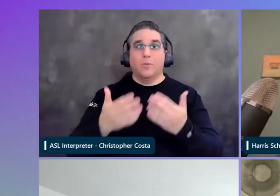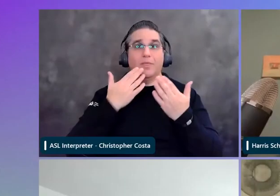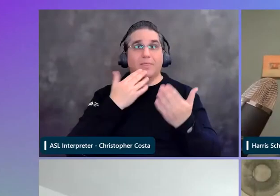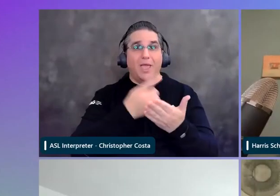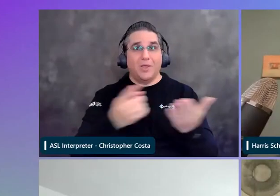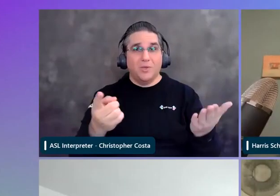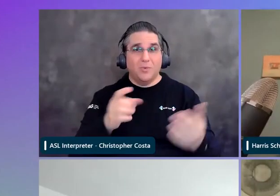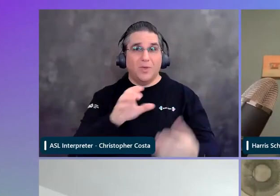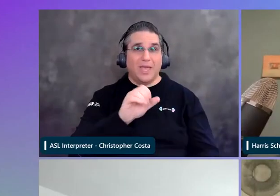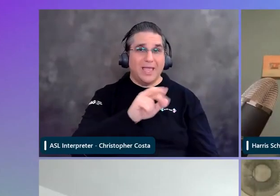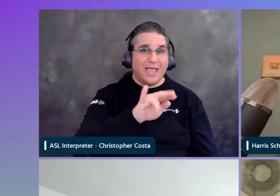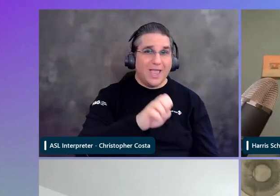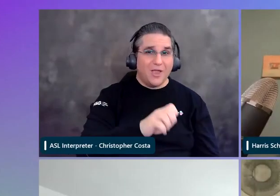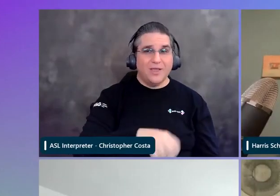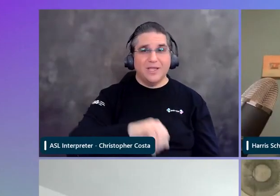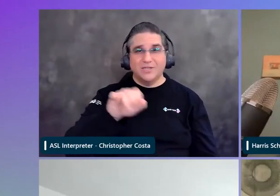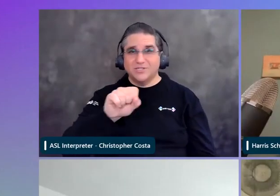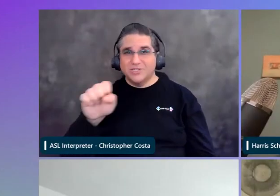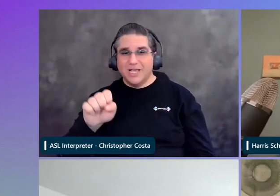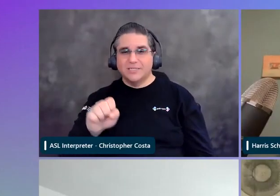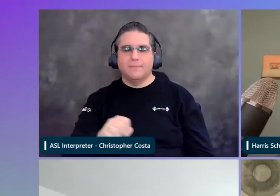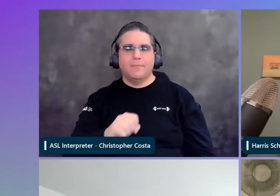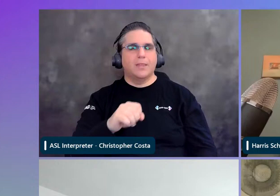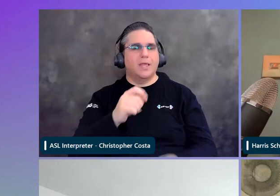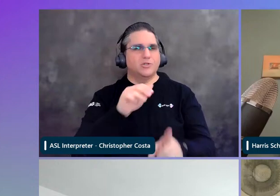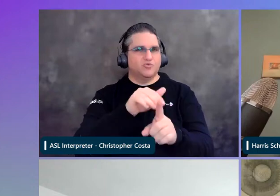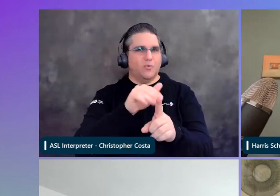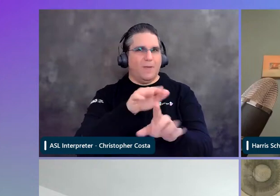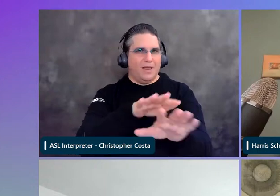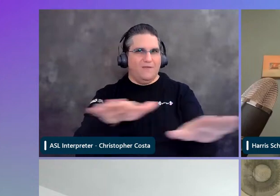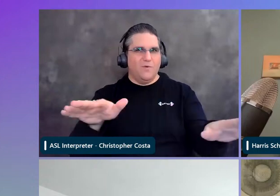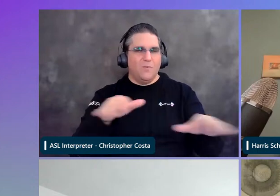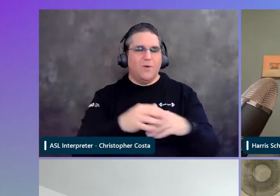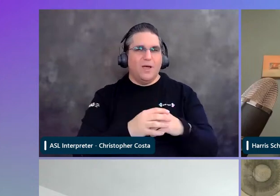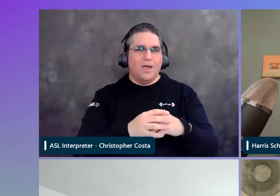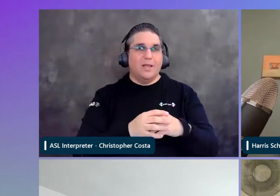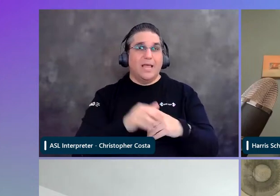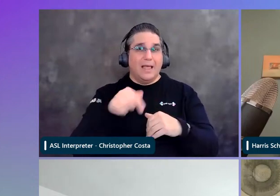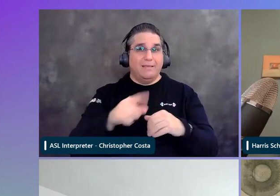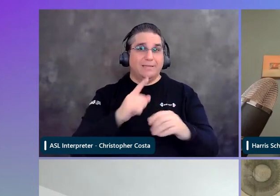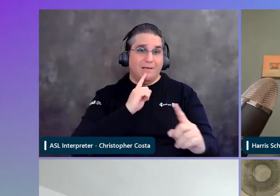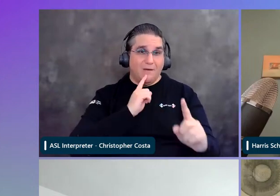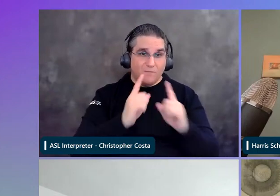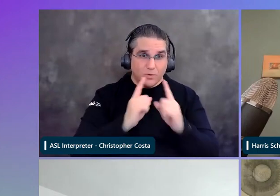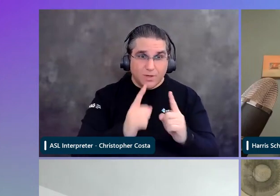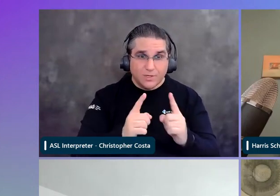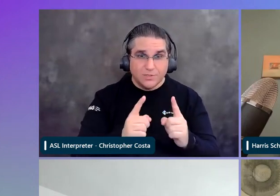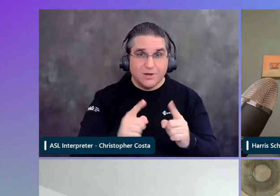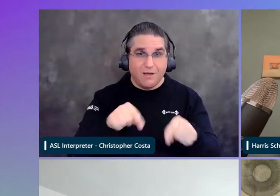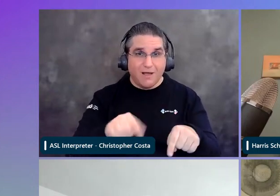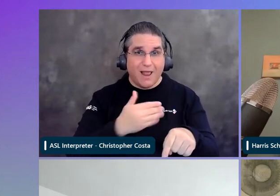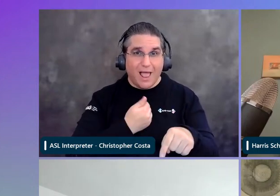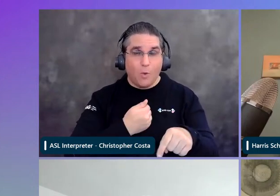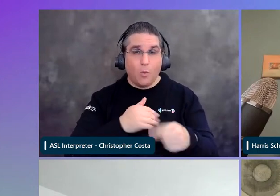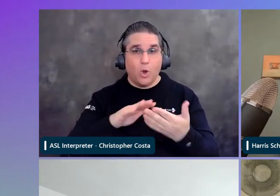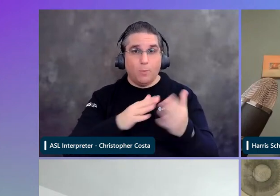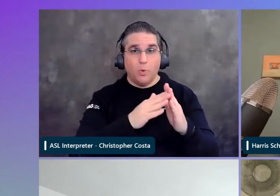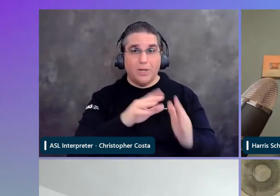was a great session. A friendly reminder to everyone that the conversation on our community